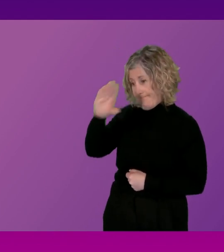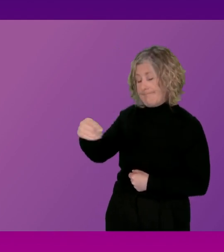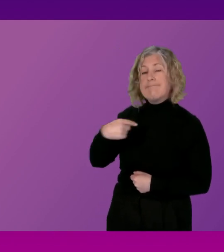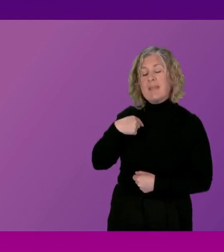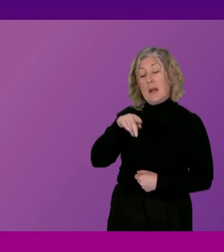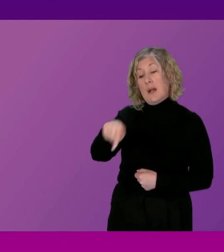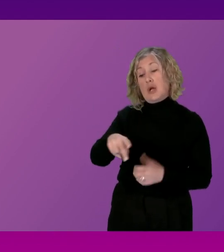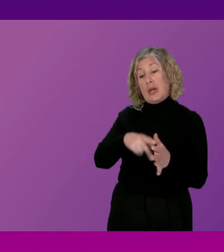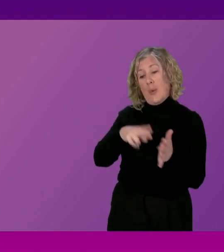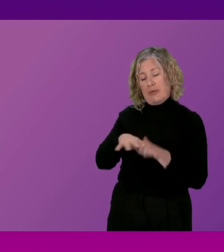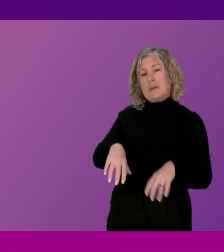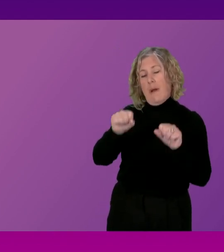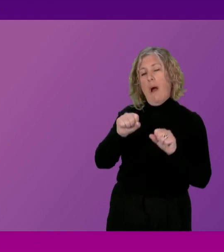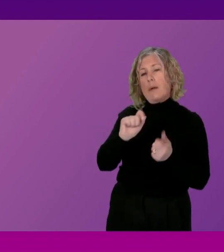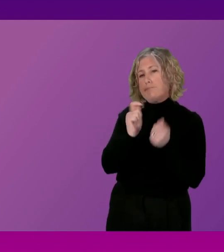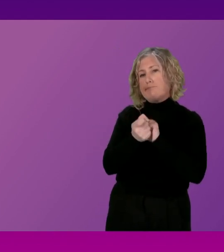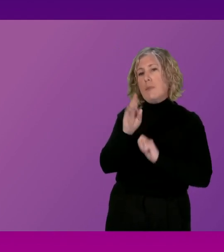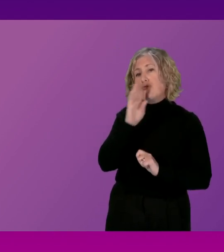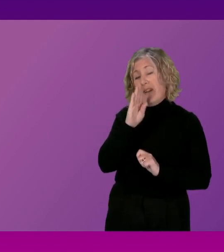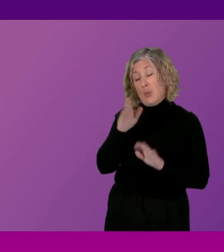that her family would need to start paying monthly fees or leave the practice.